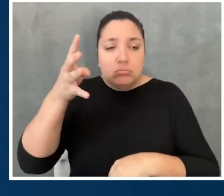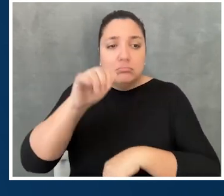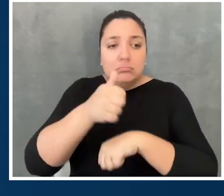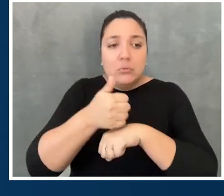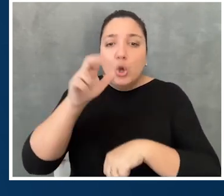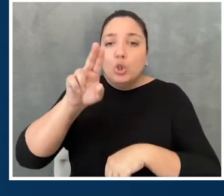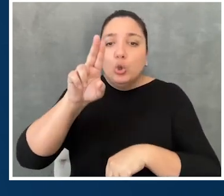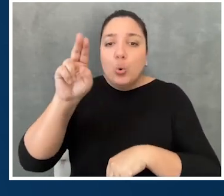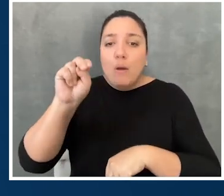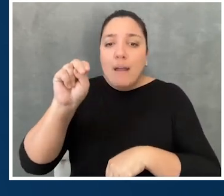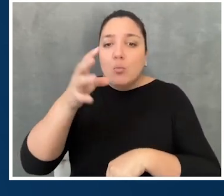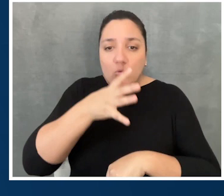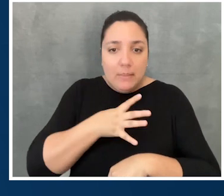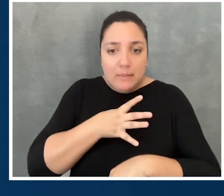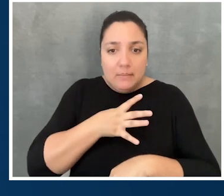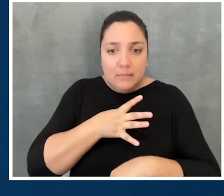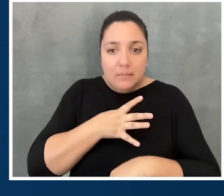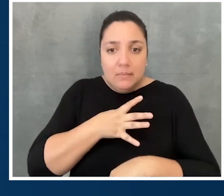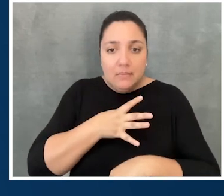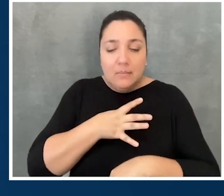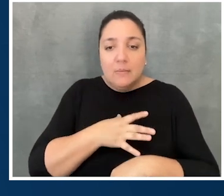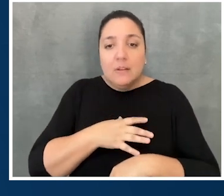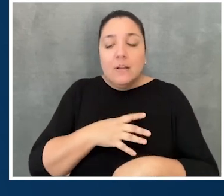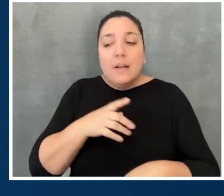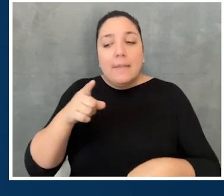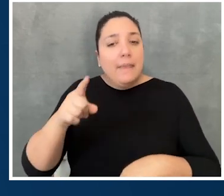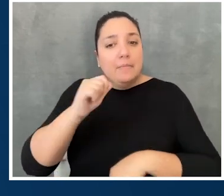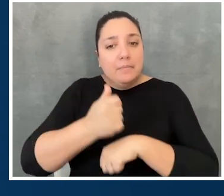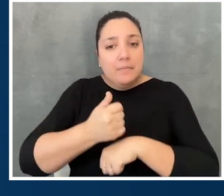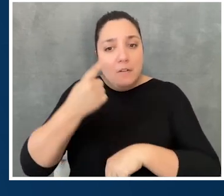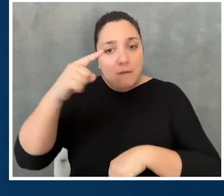to accelerate gender equality.